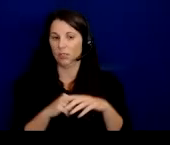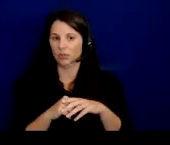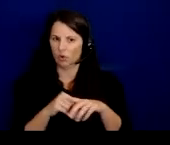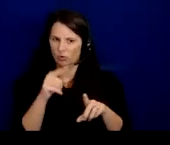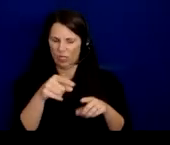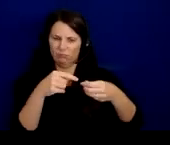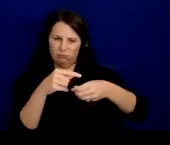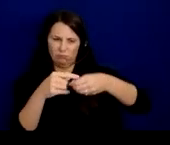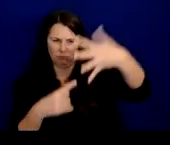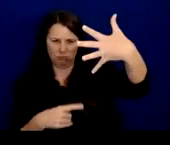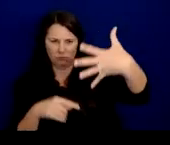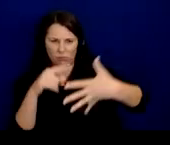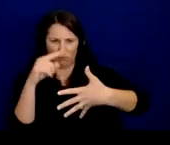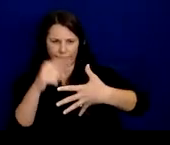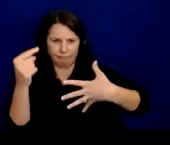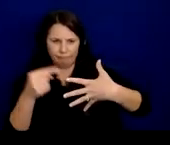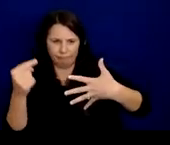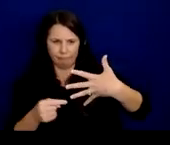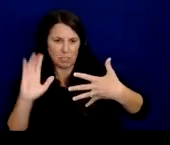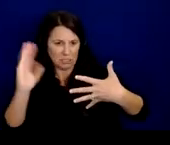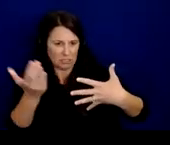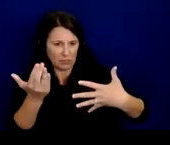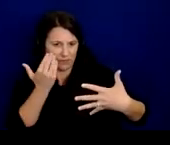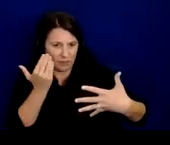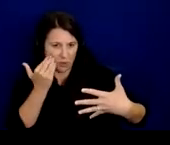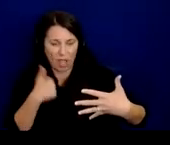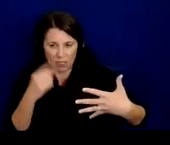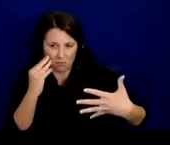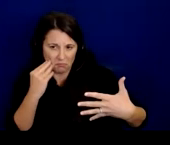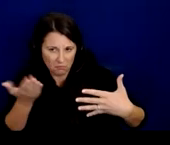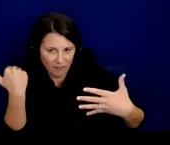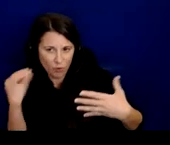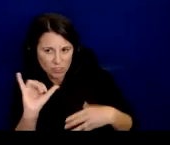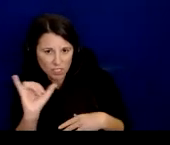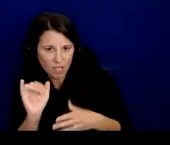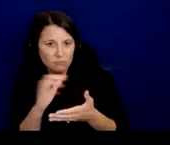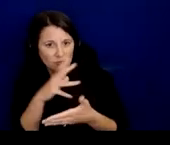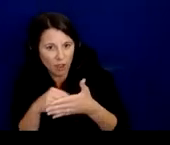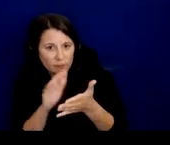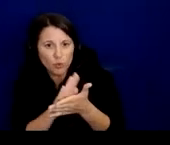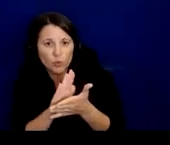you know, I was an experienced this when I was in school, or I worked in a place that had something like this that, you know,